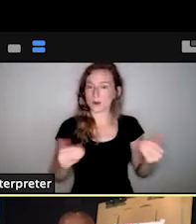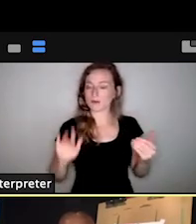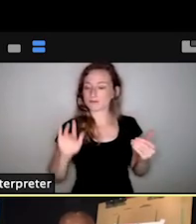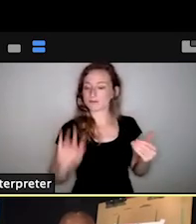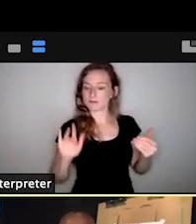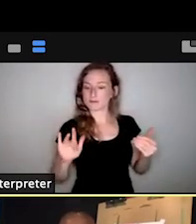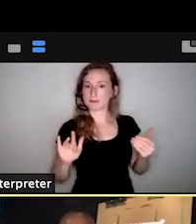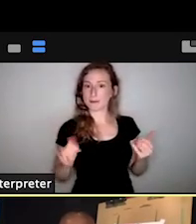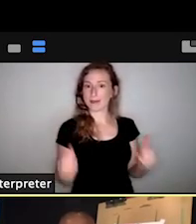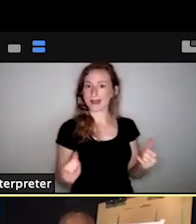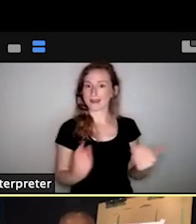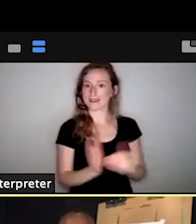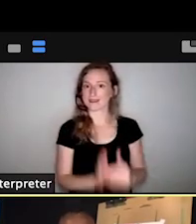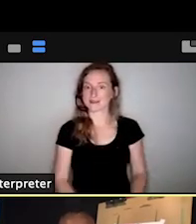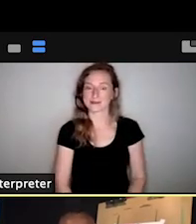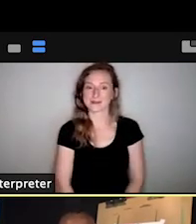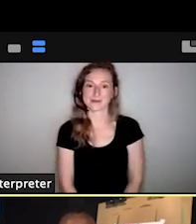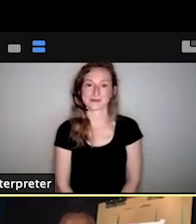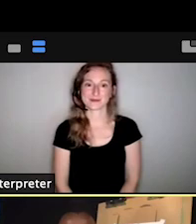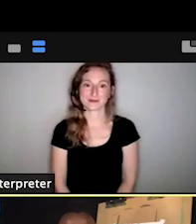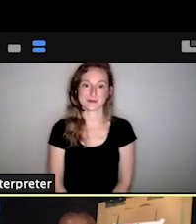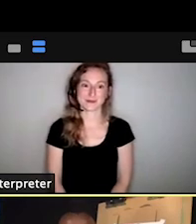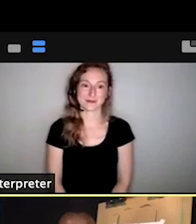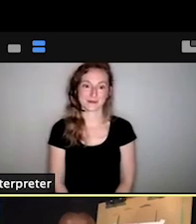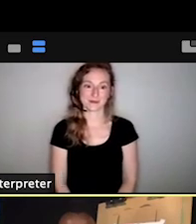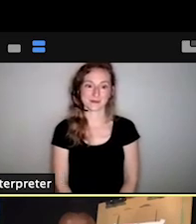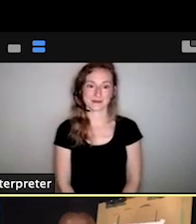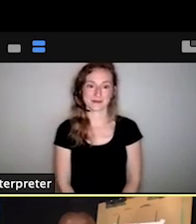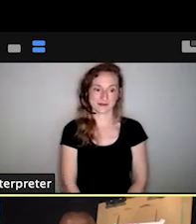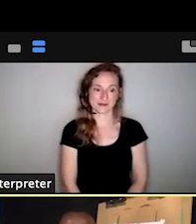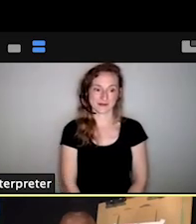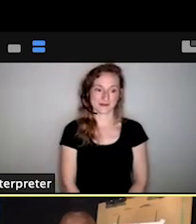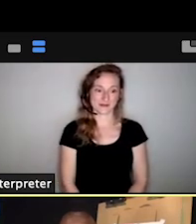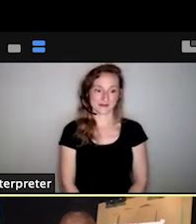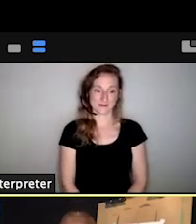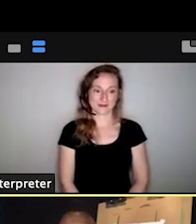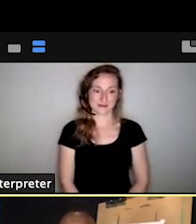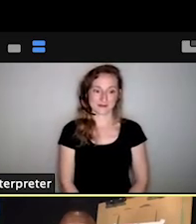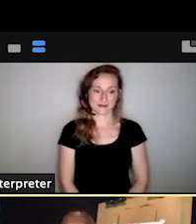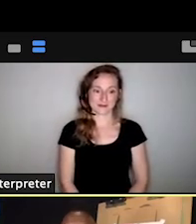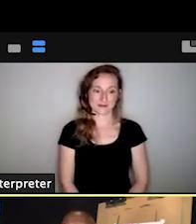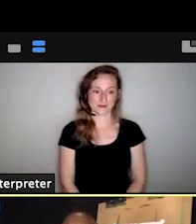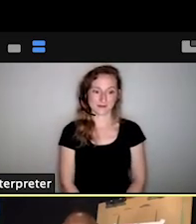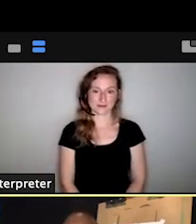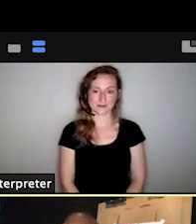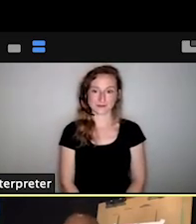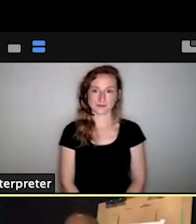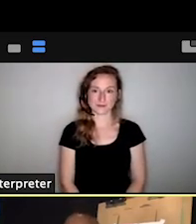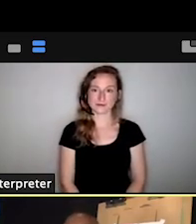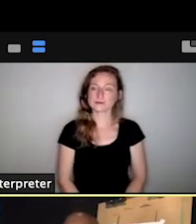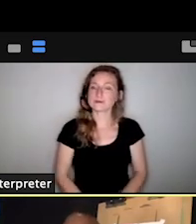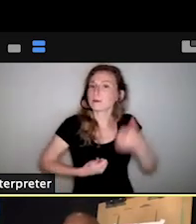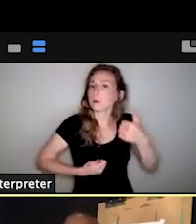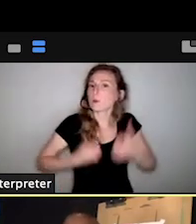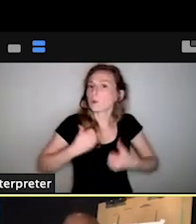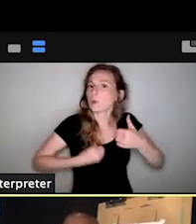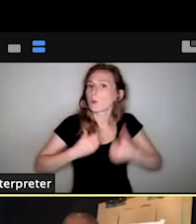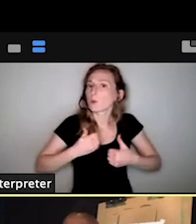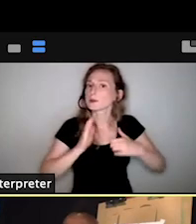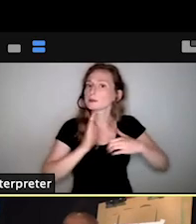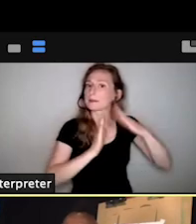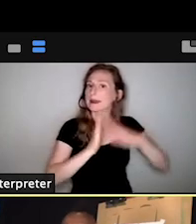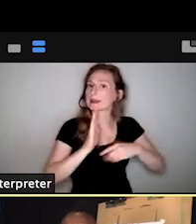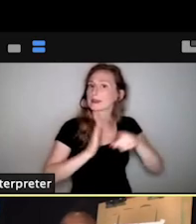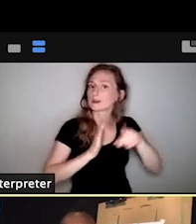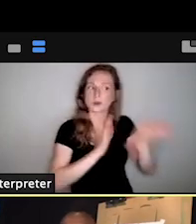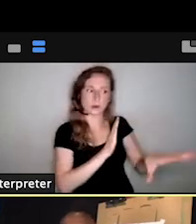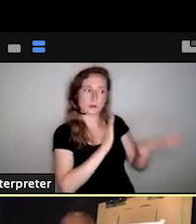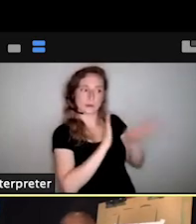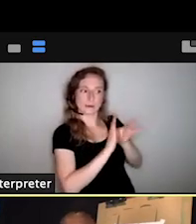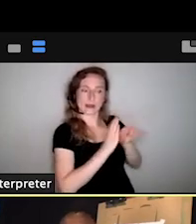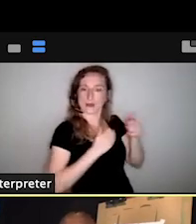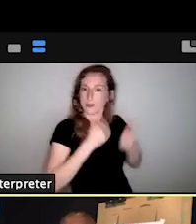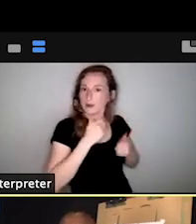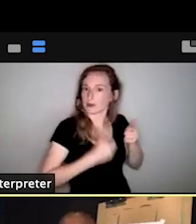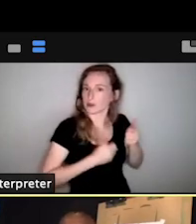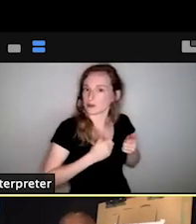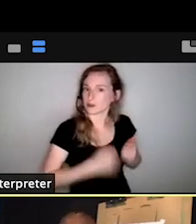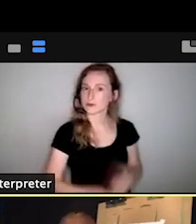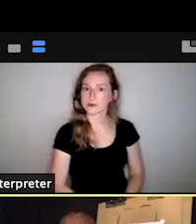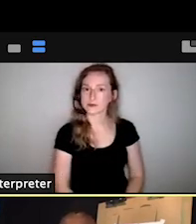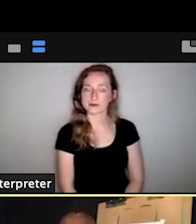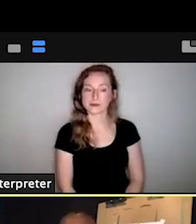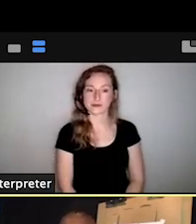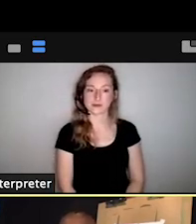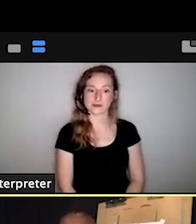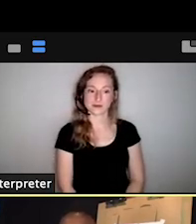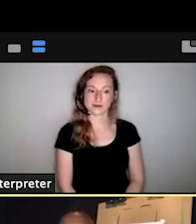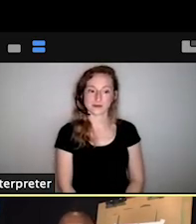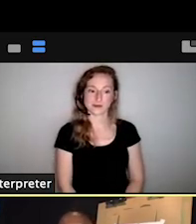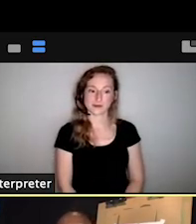Which painting did you look at?